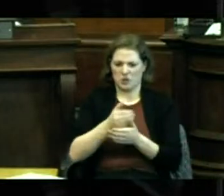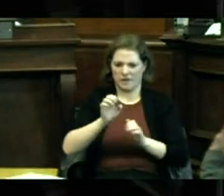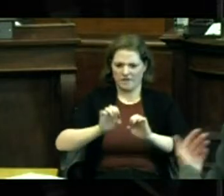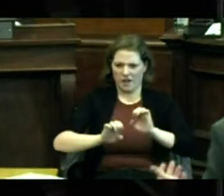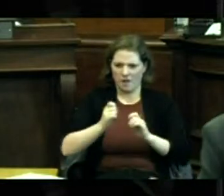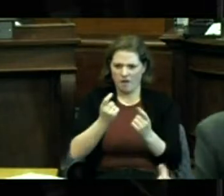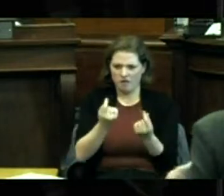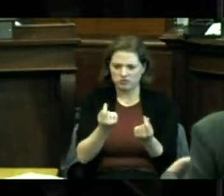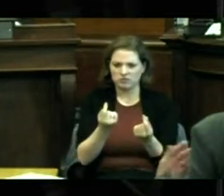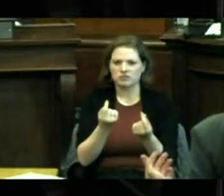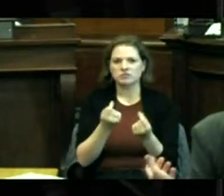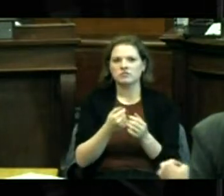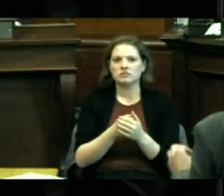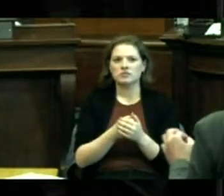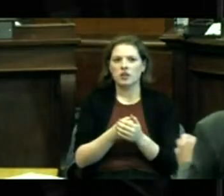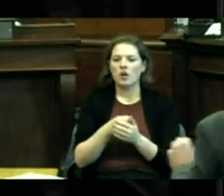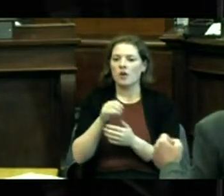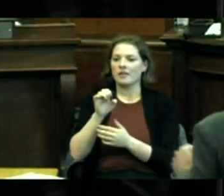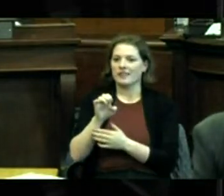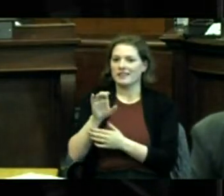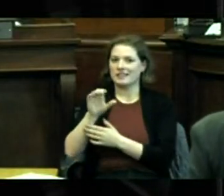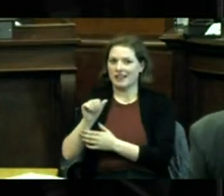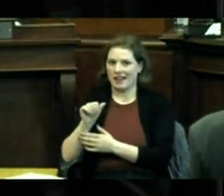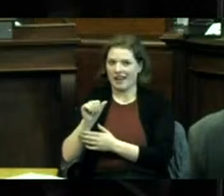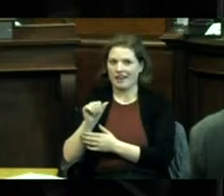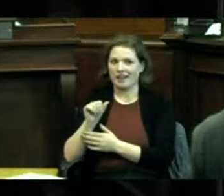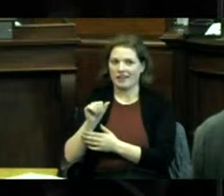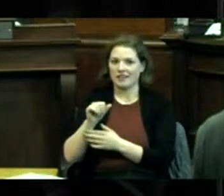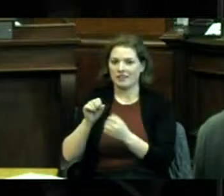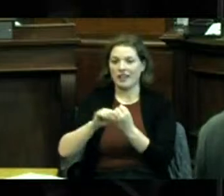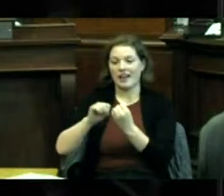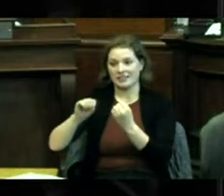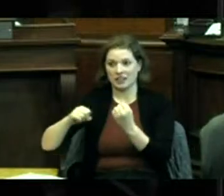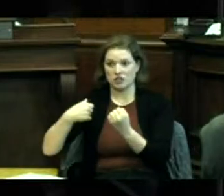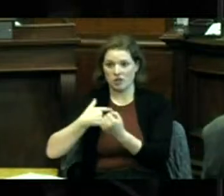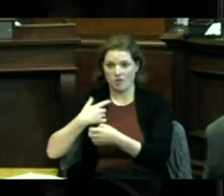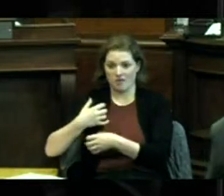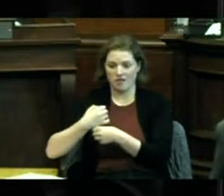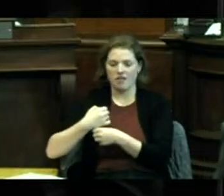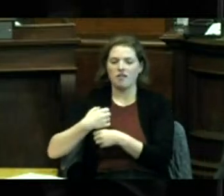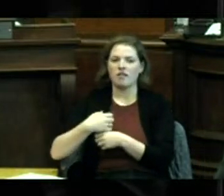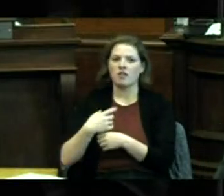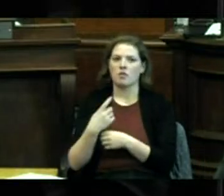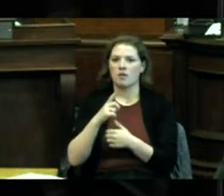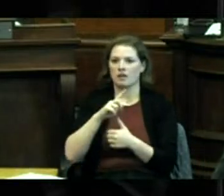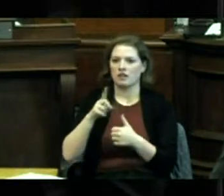what's different with our new evaluation? So we as part of our